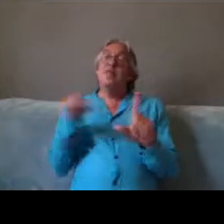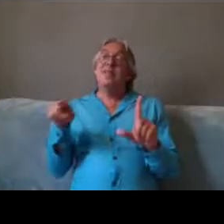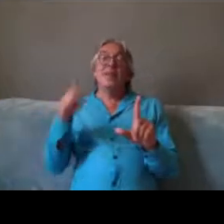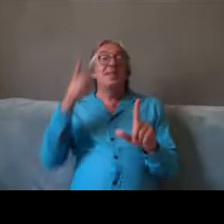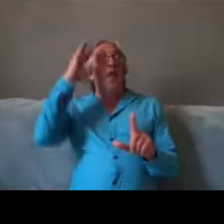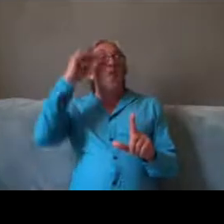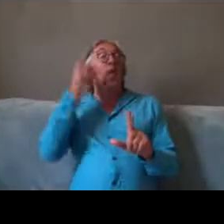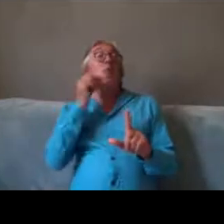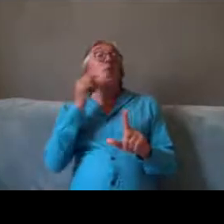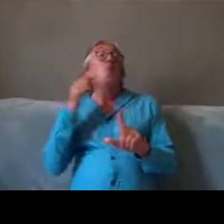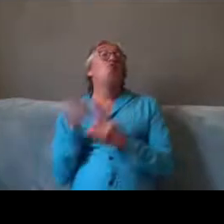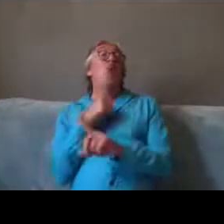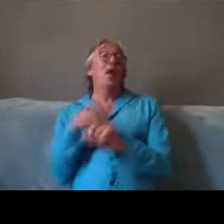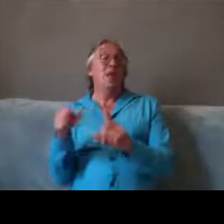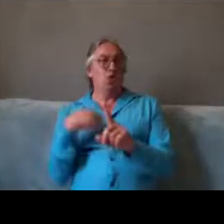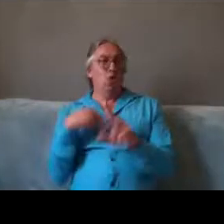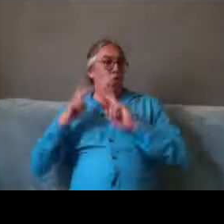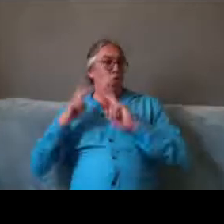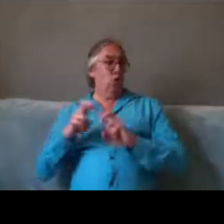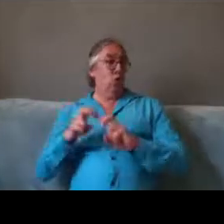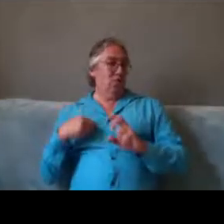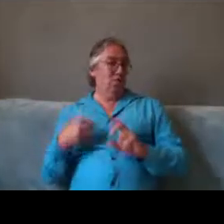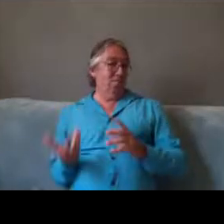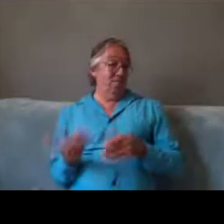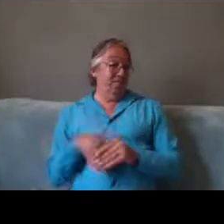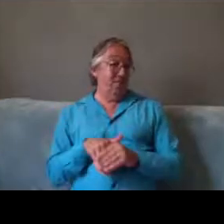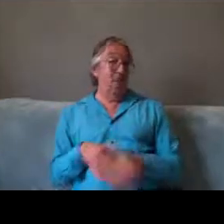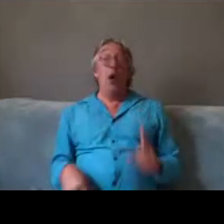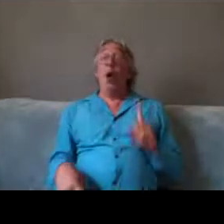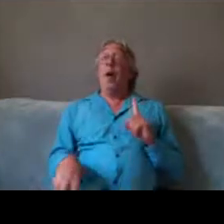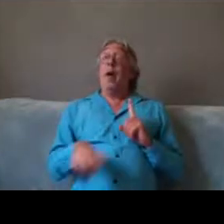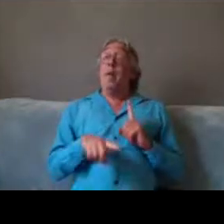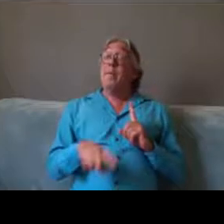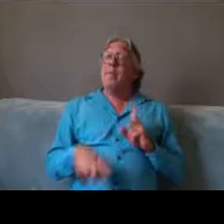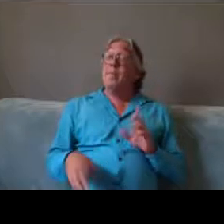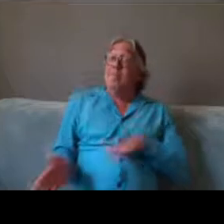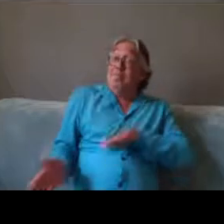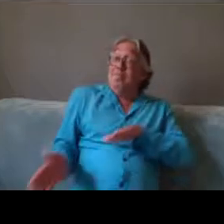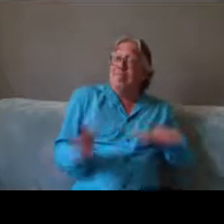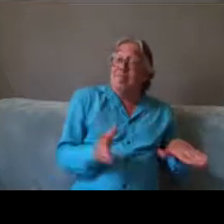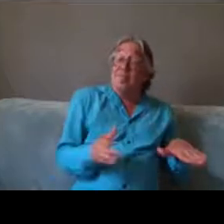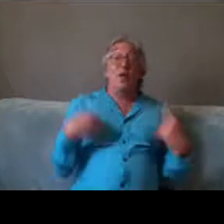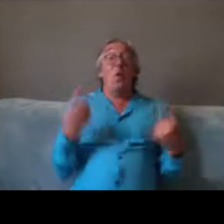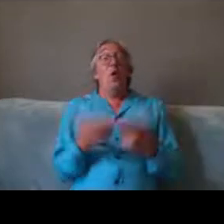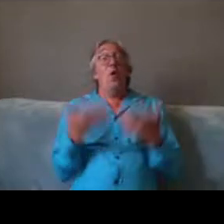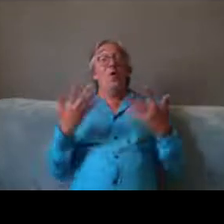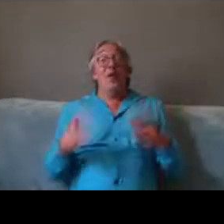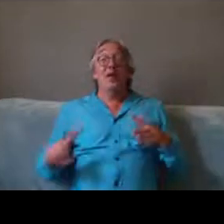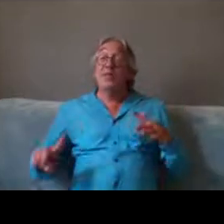Support centre for Inclusive Higher Education. It's based in Flanders, Belgium.